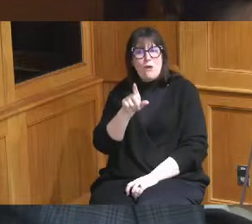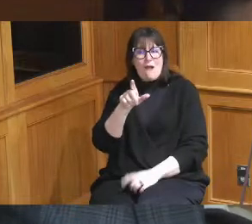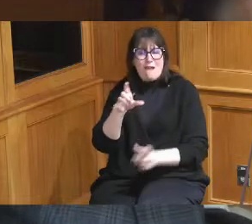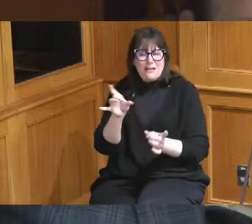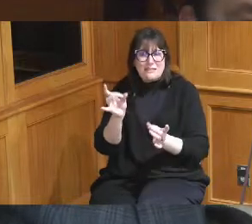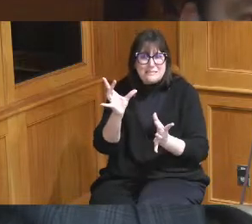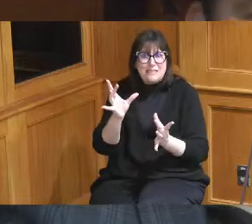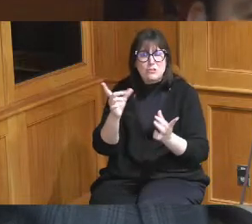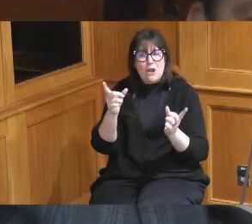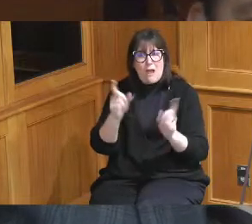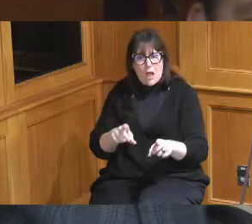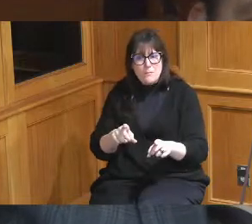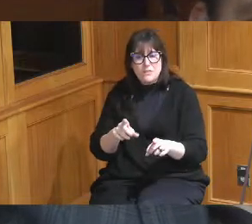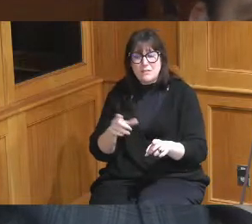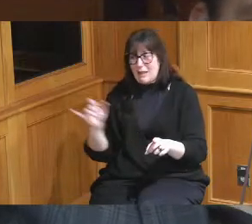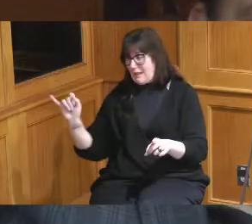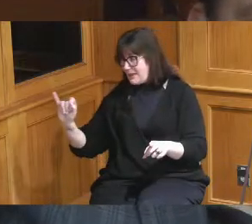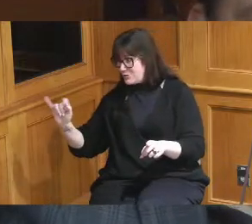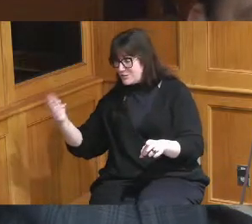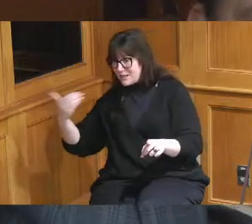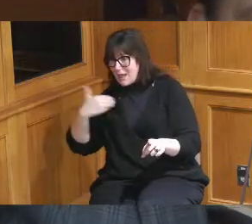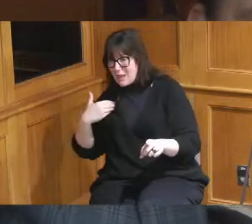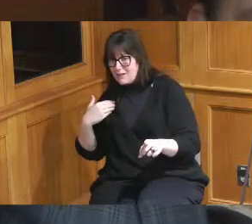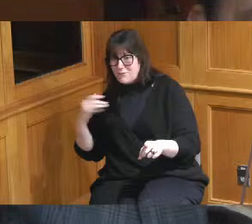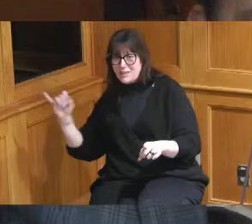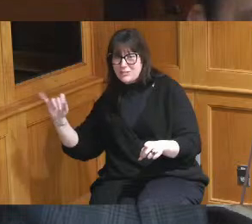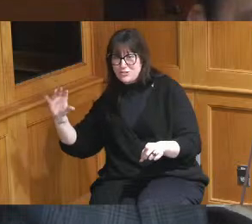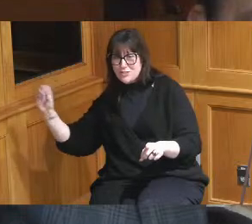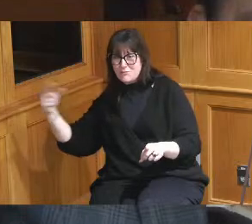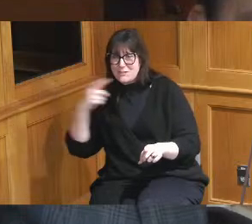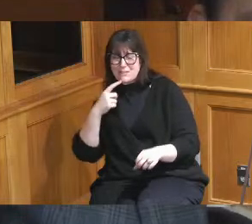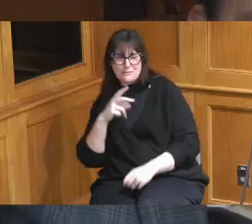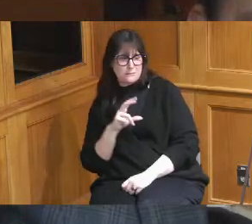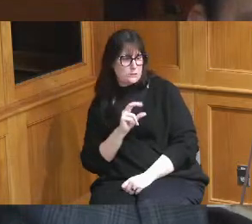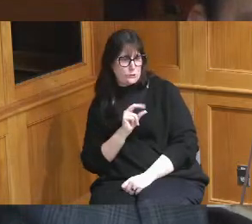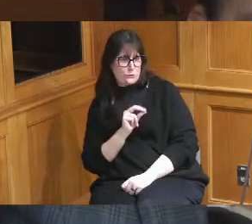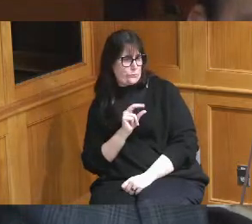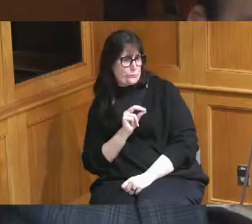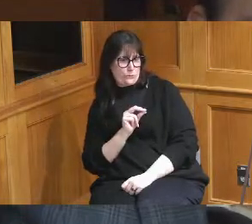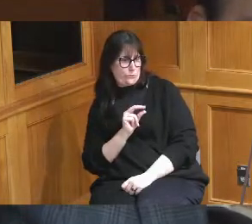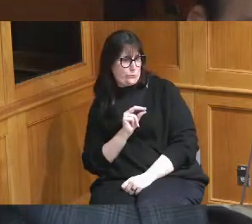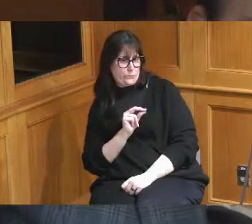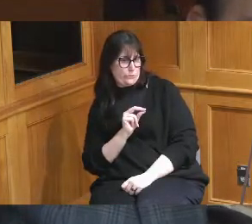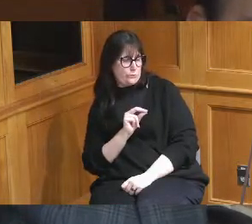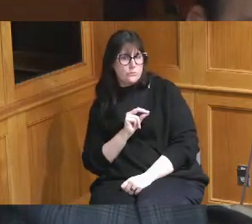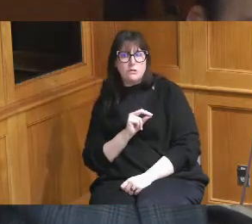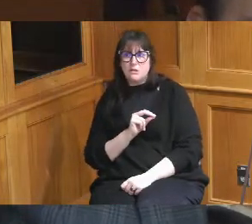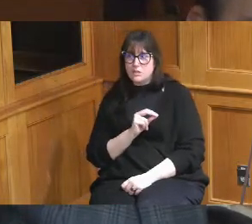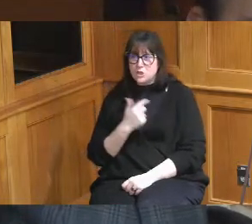I got insurance then the insurance come back and say no you didn't have it do we see a do we see